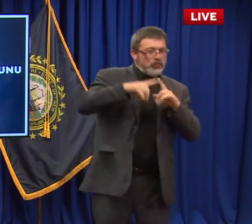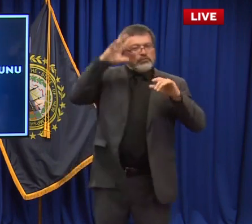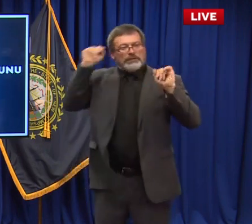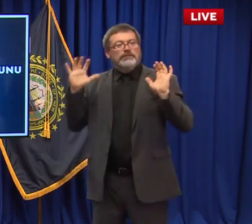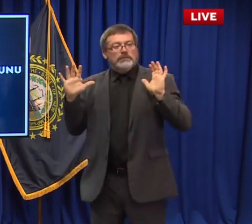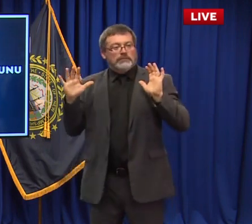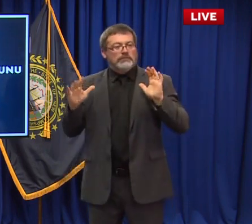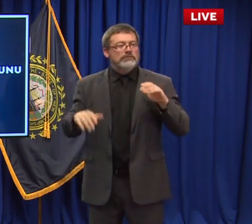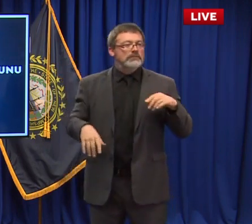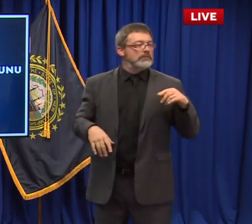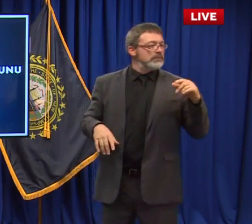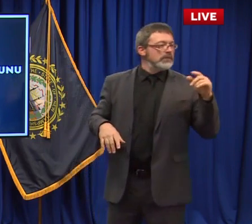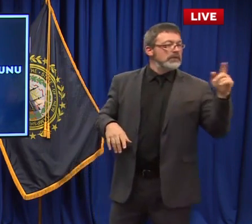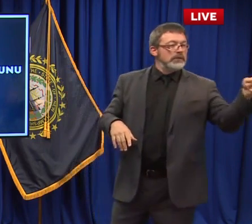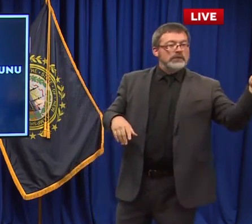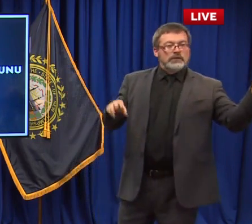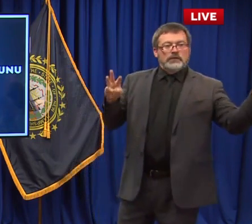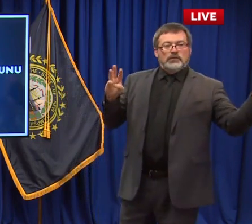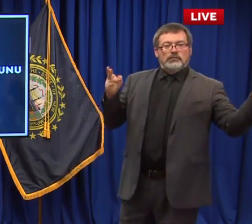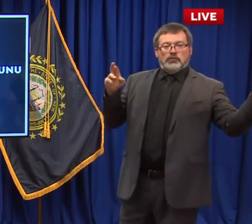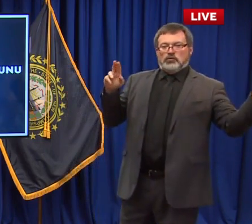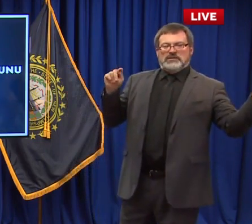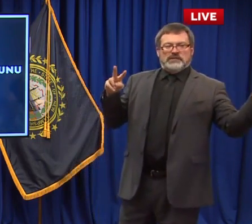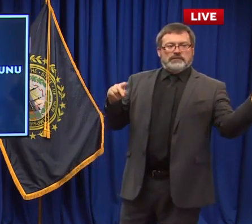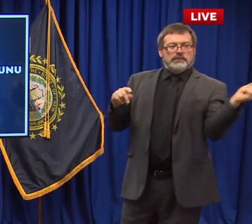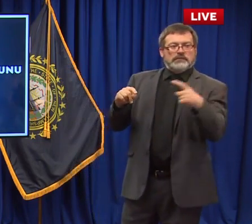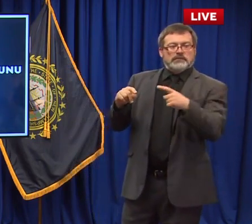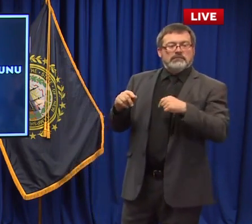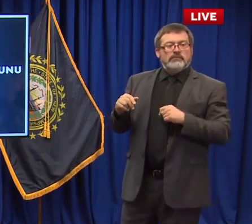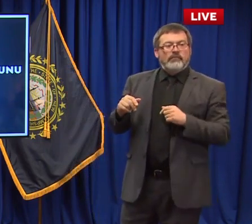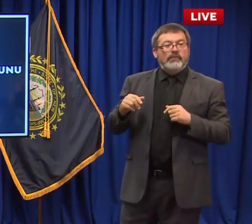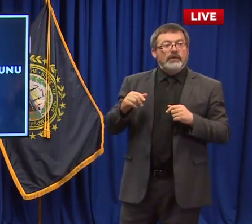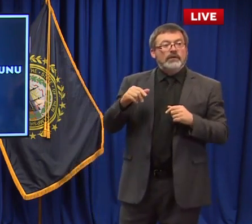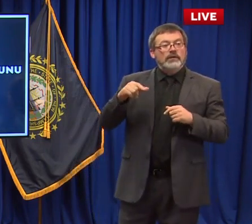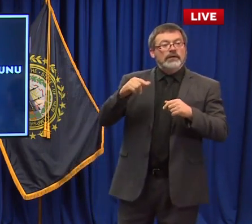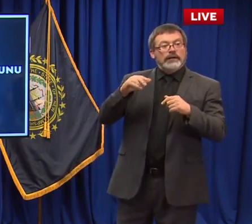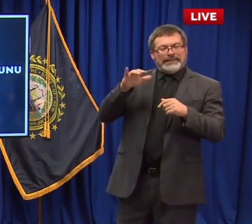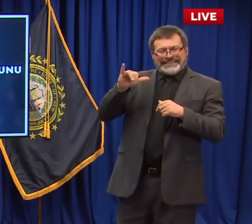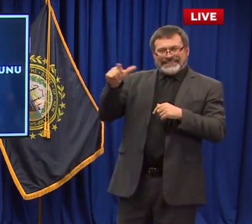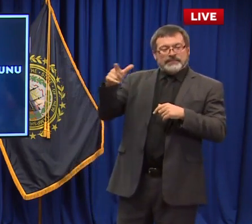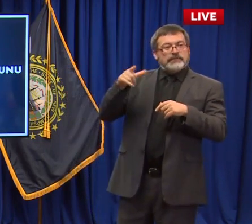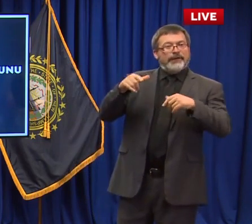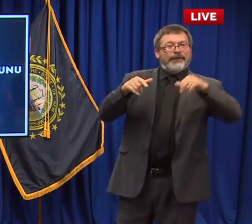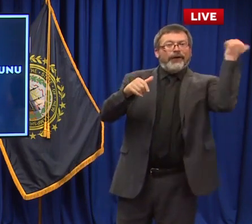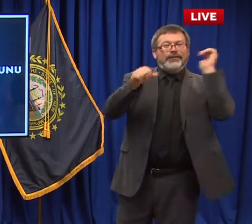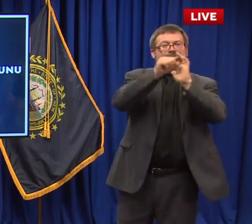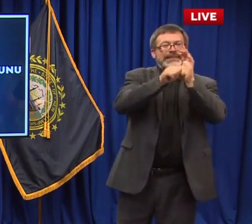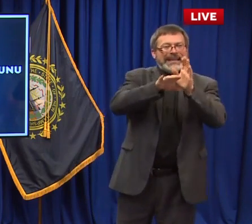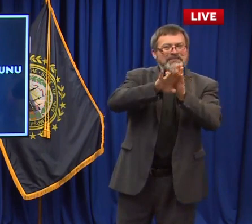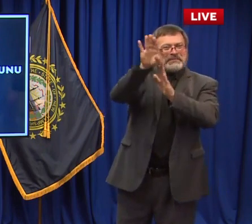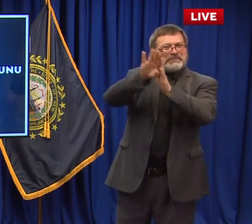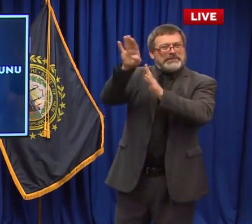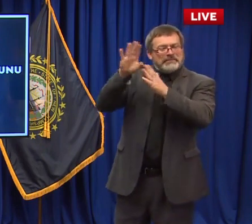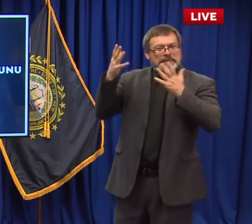OFTEN ABOUT YOUR CONCERN ABOUT THE POSSIBILITY OF SURGES AND WHAT COULD COME.